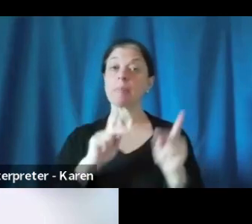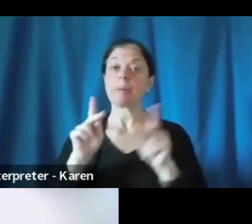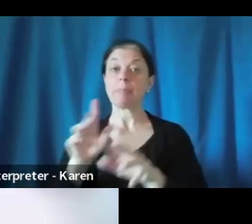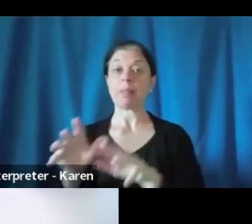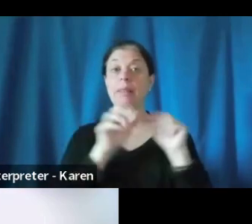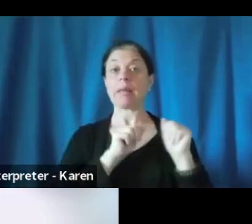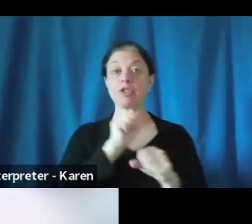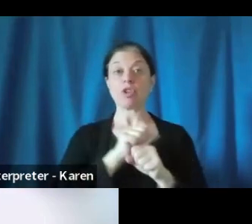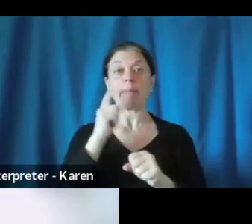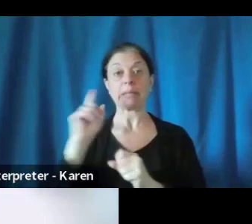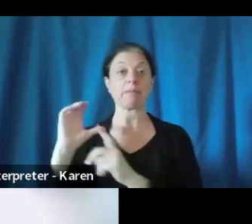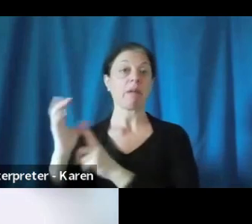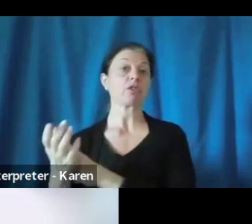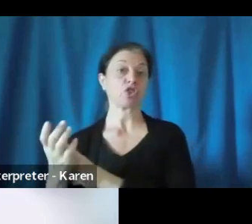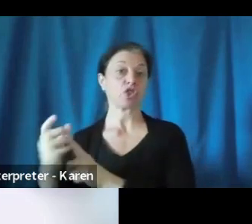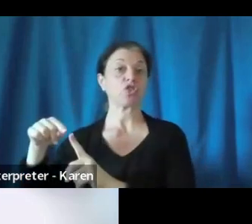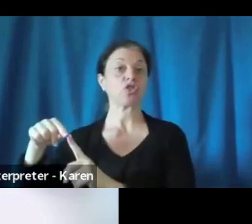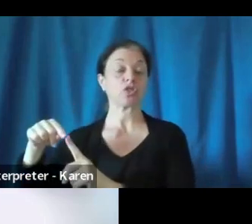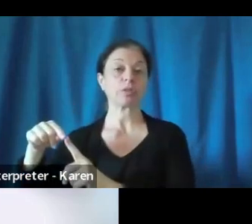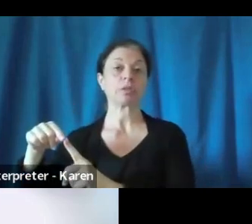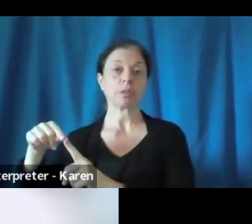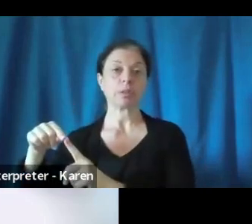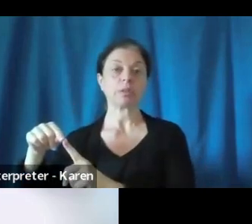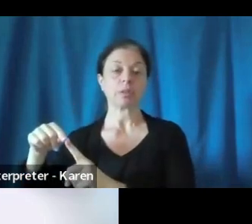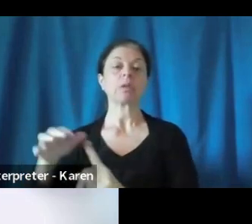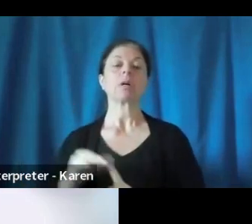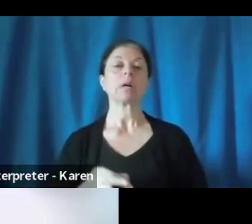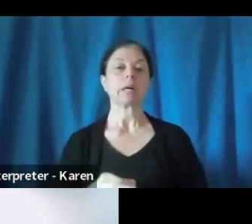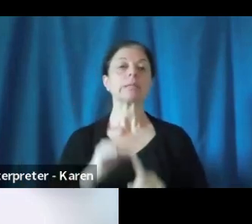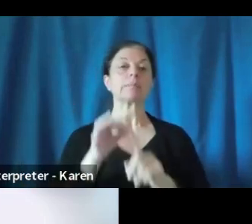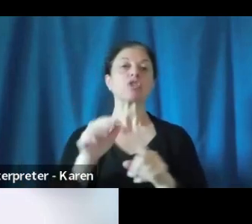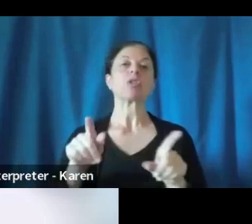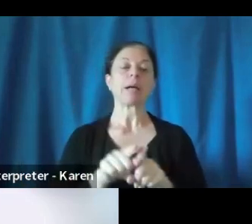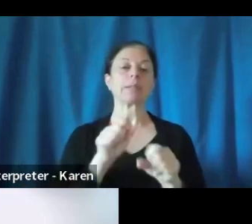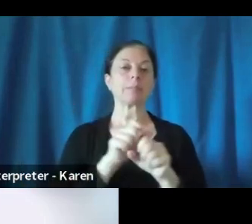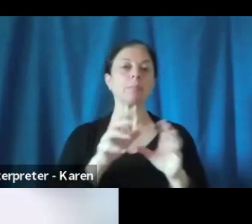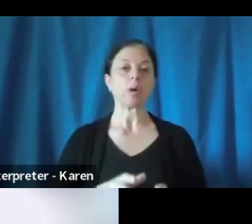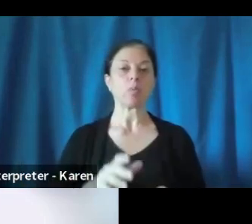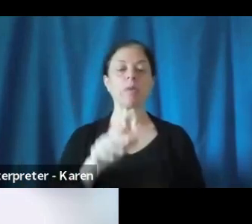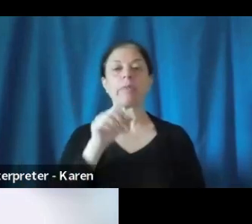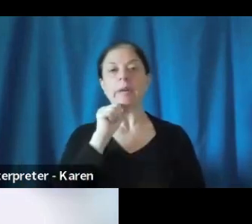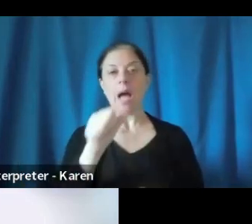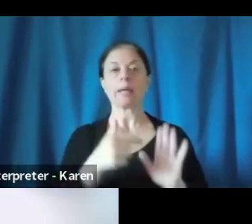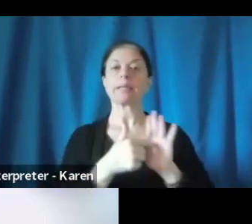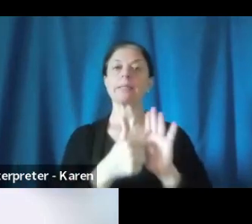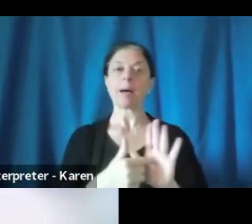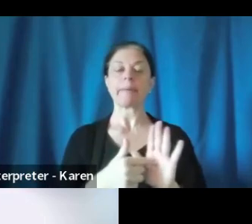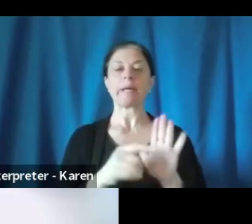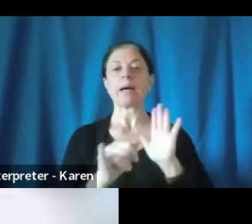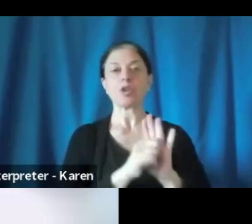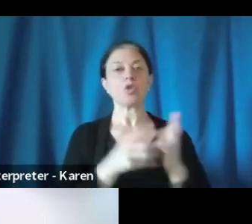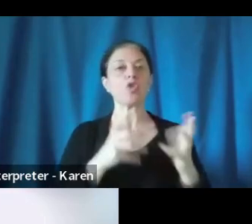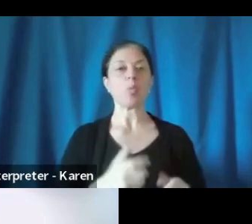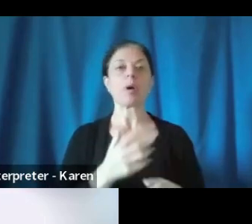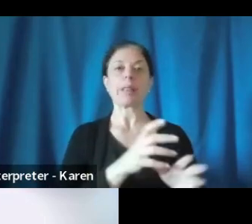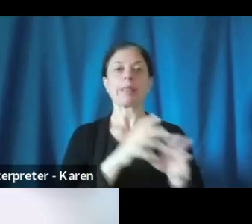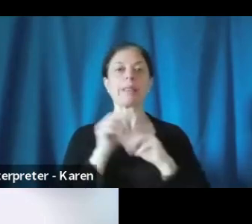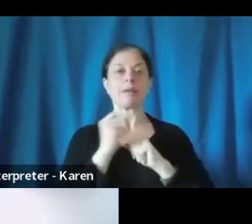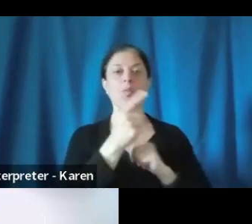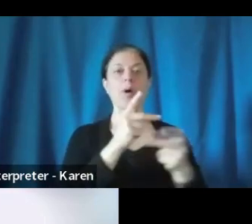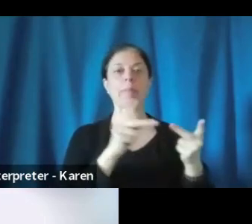challenges and then we know that the number one reason folks leave a job is because of culture.